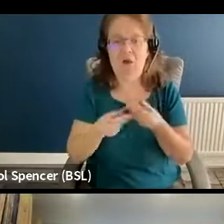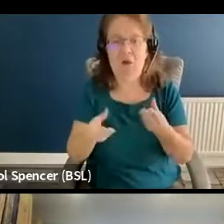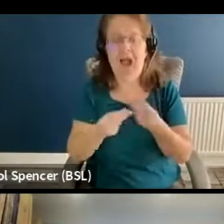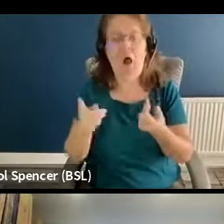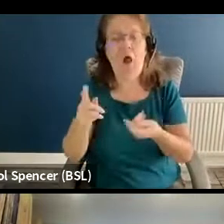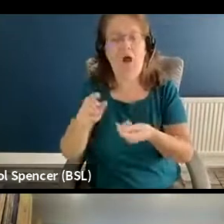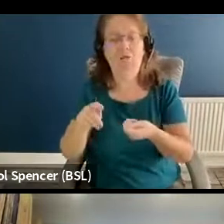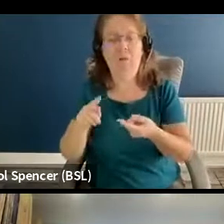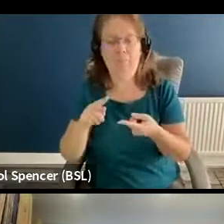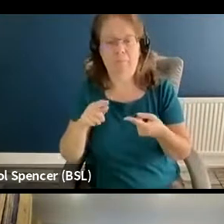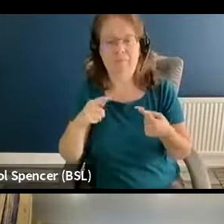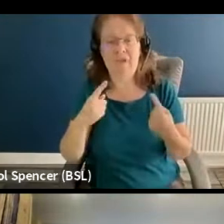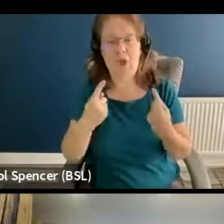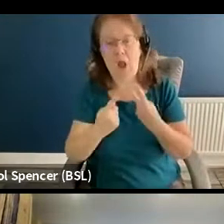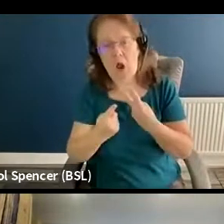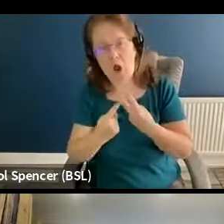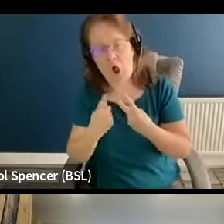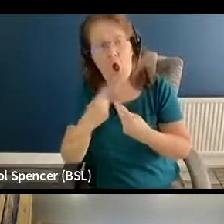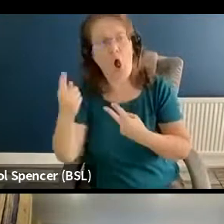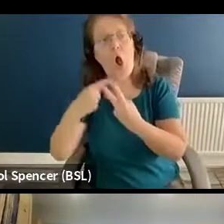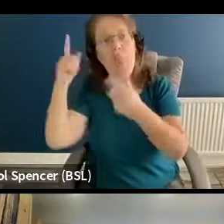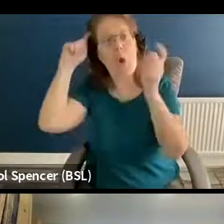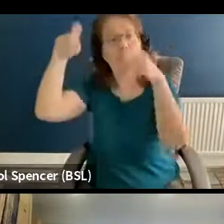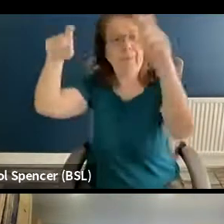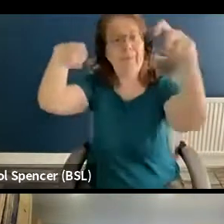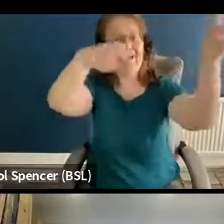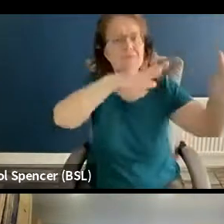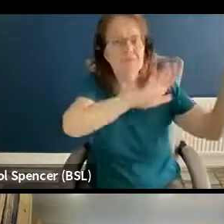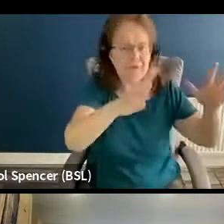There are other opinions, but I just have, maybe there's other people